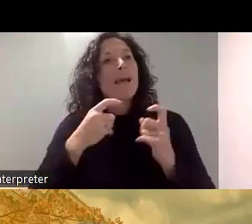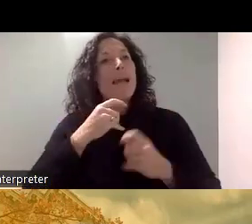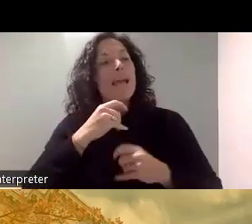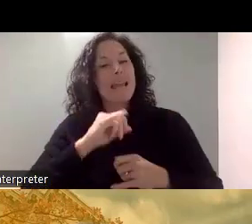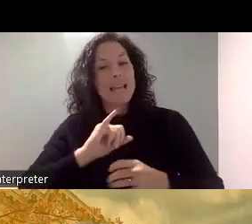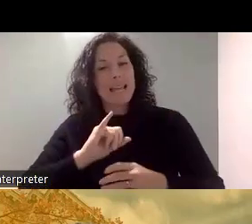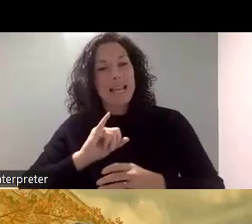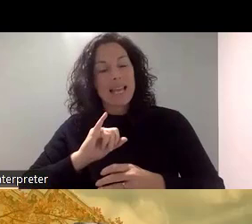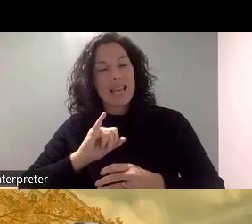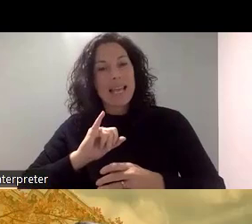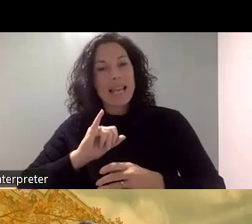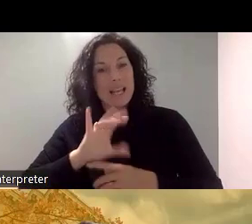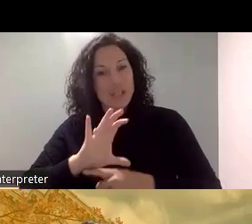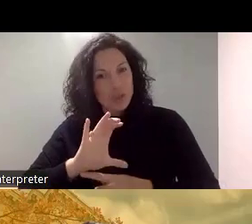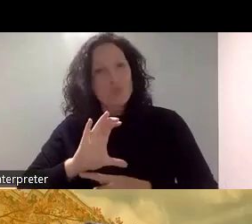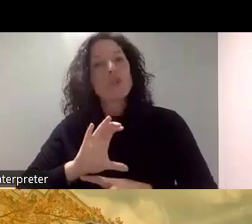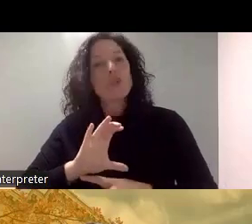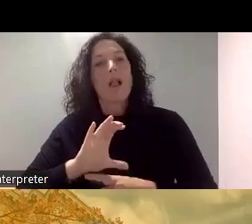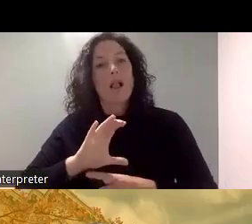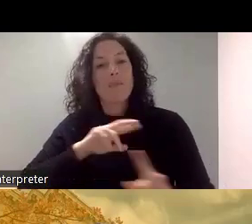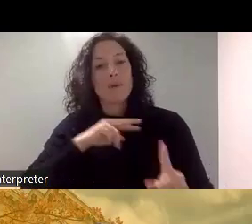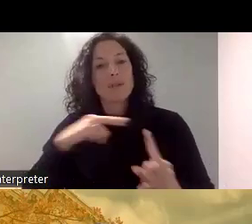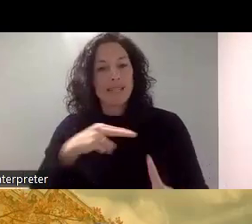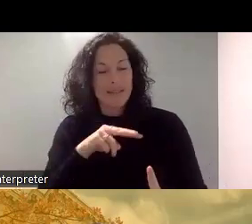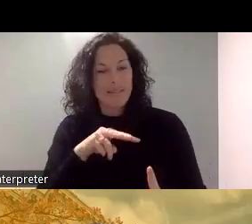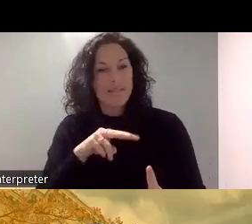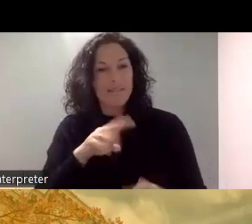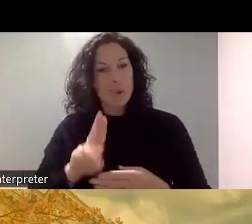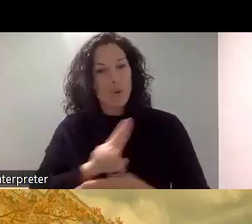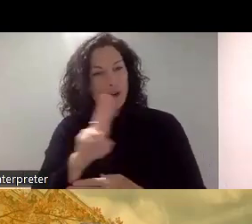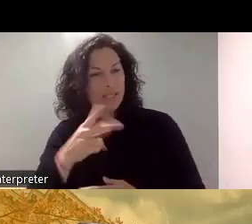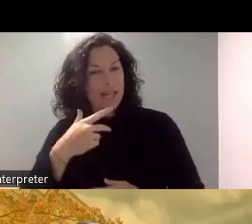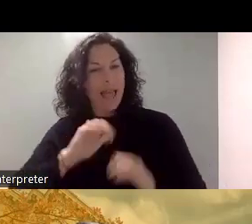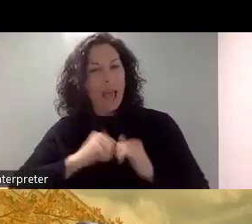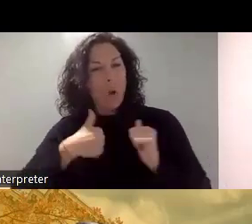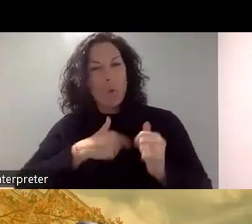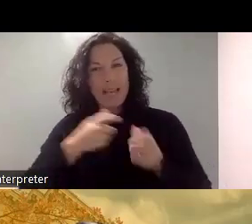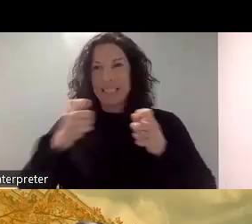and how we go about dealing with international collaborations.